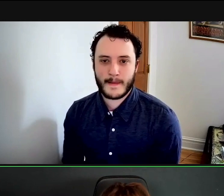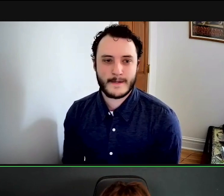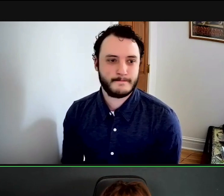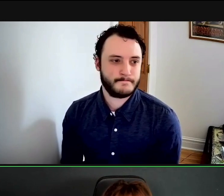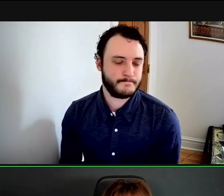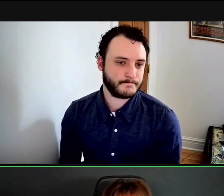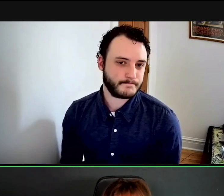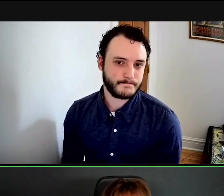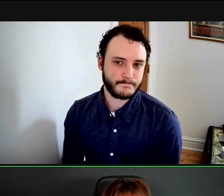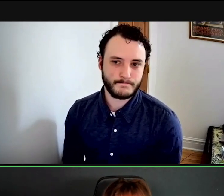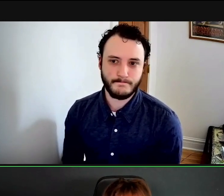Next slide, please.